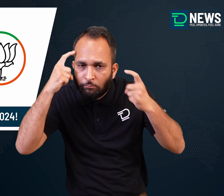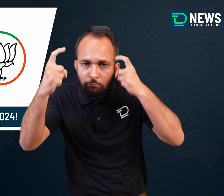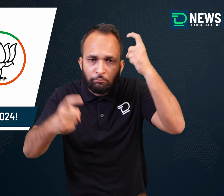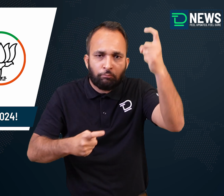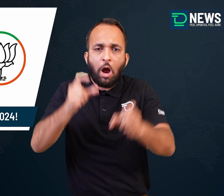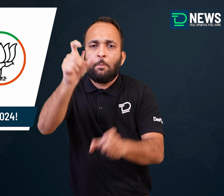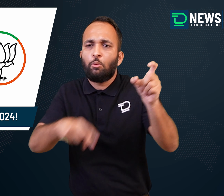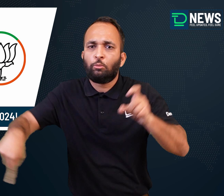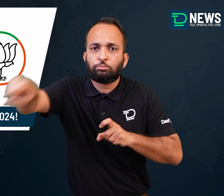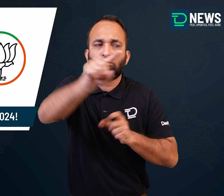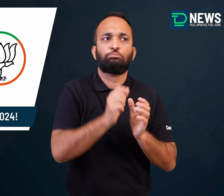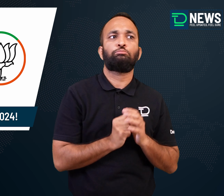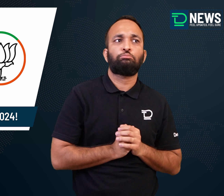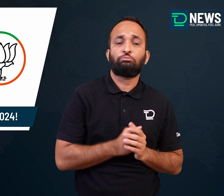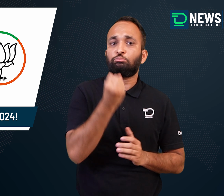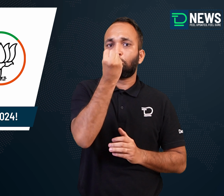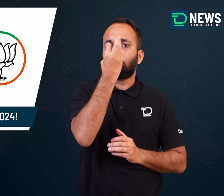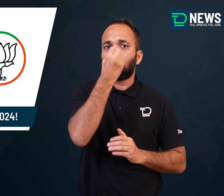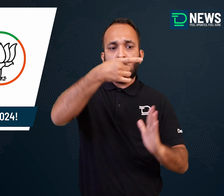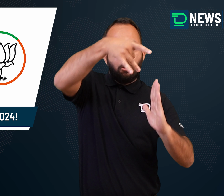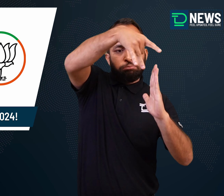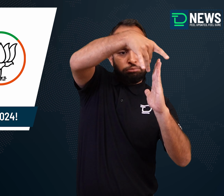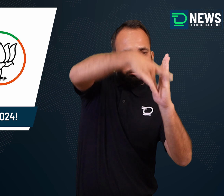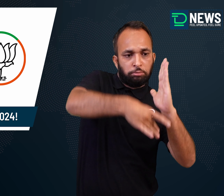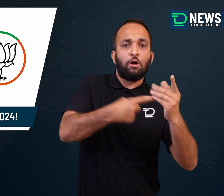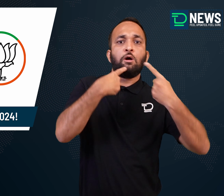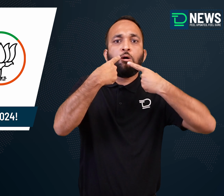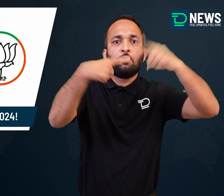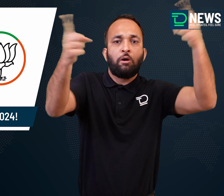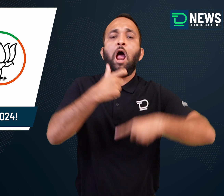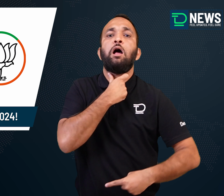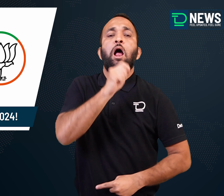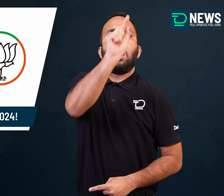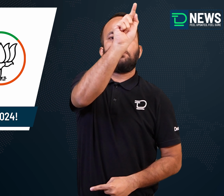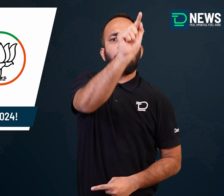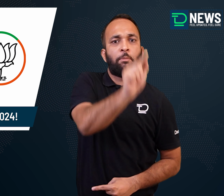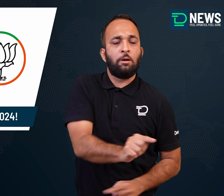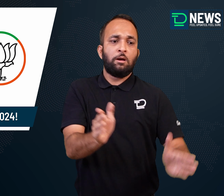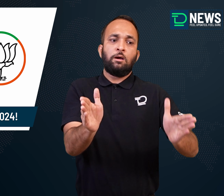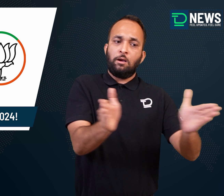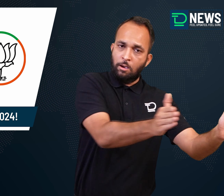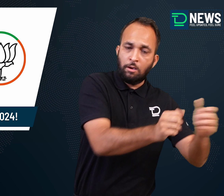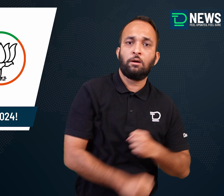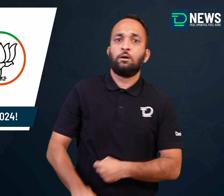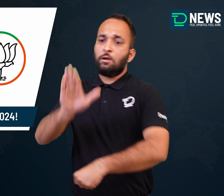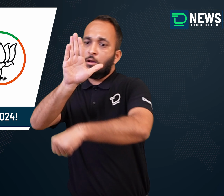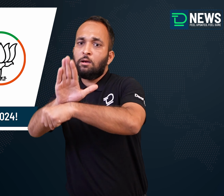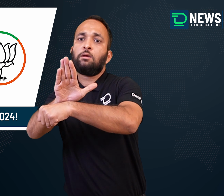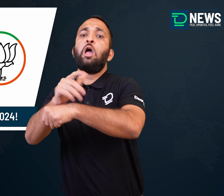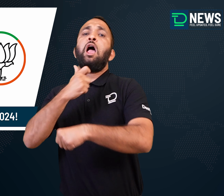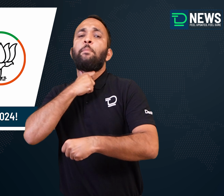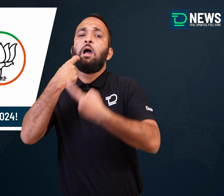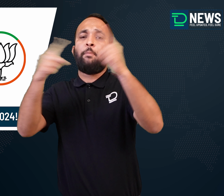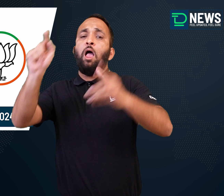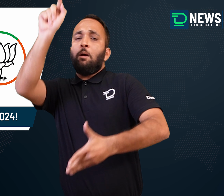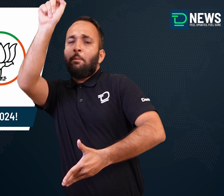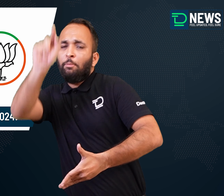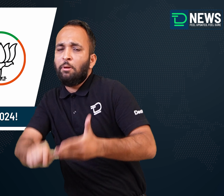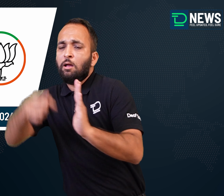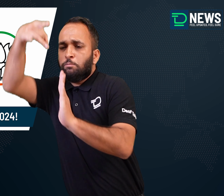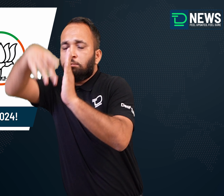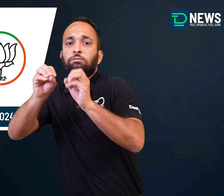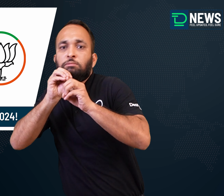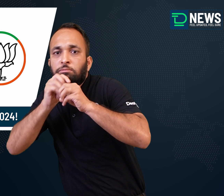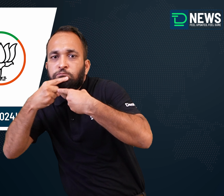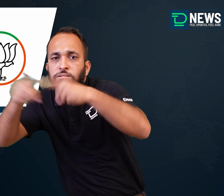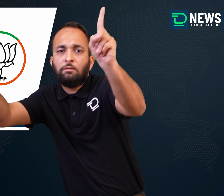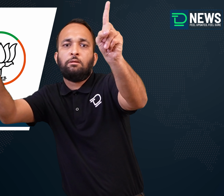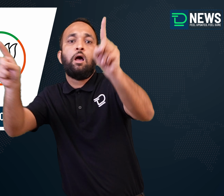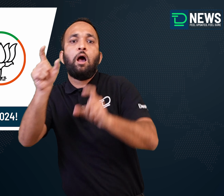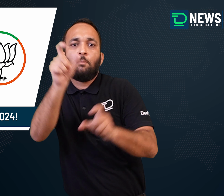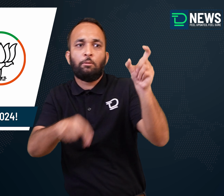Compare both videos and vote.